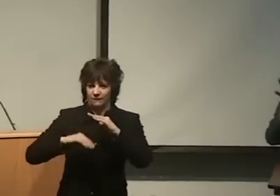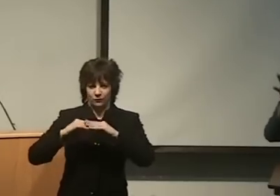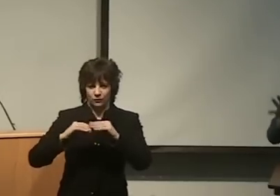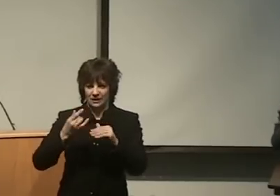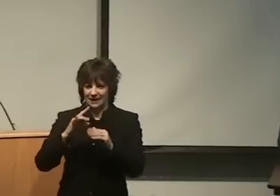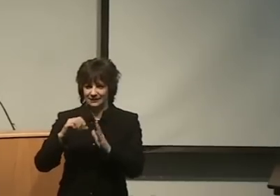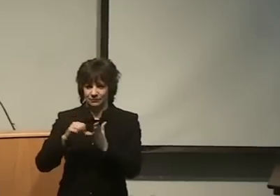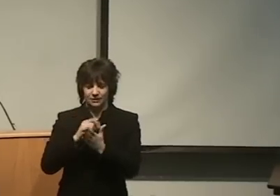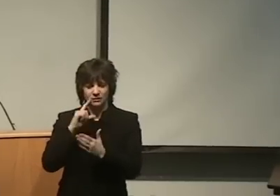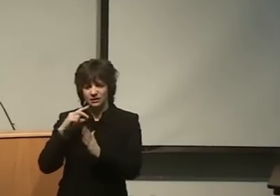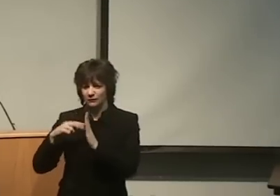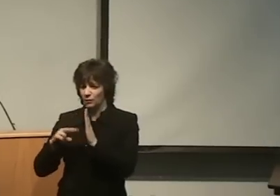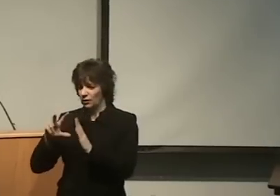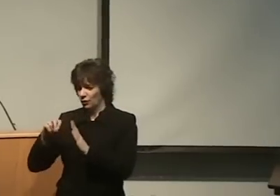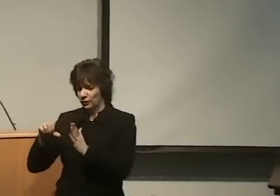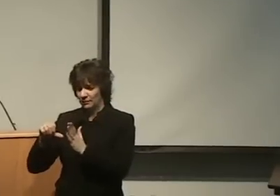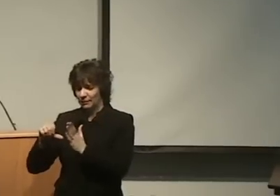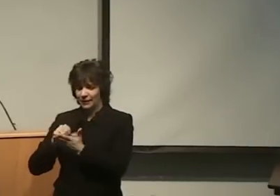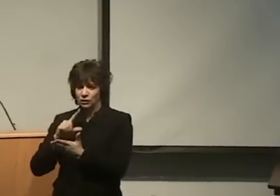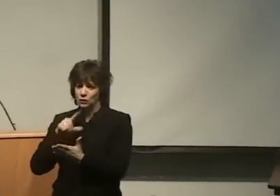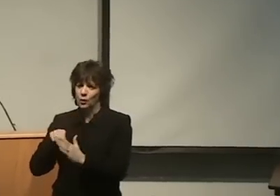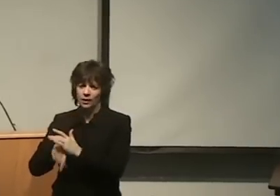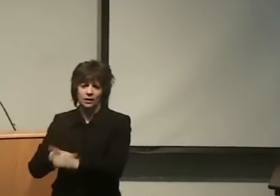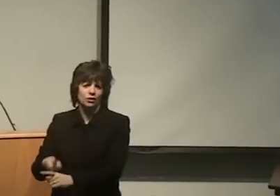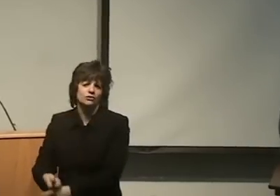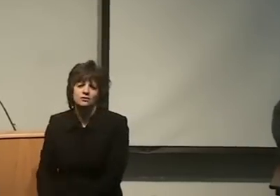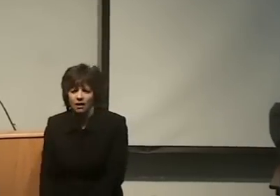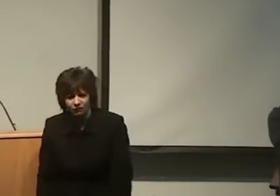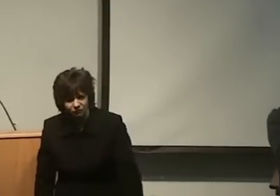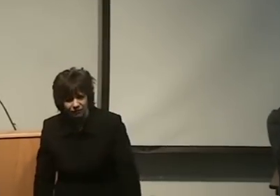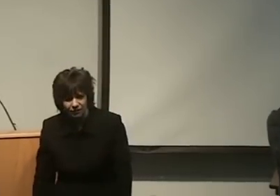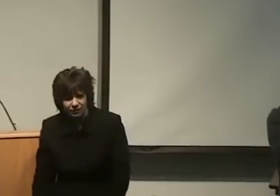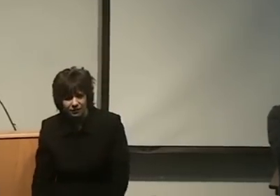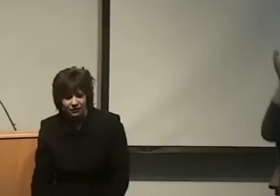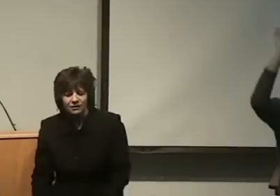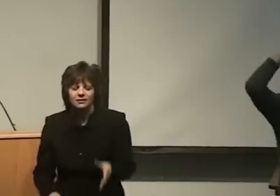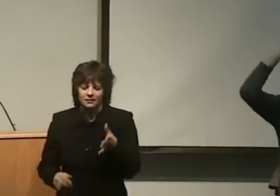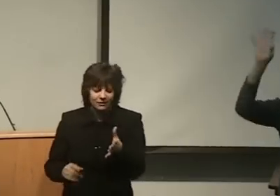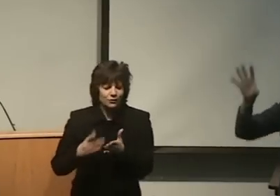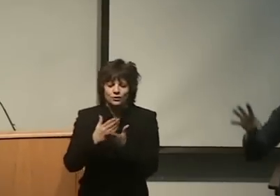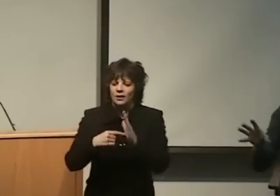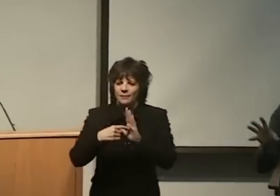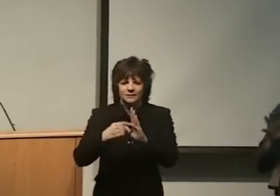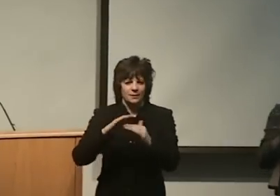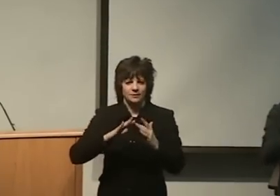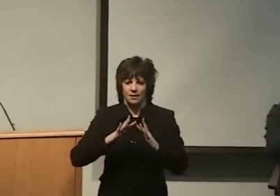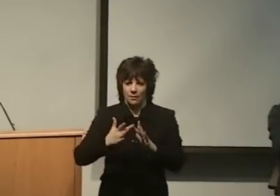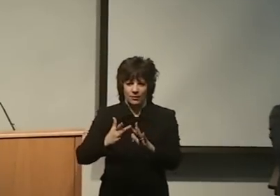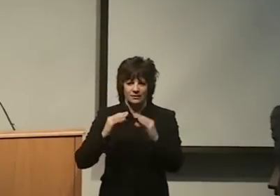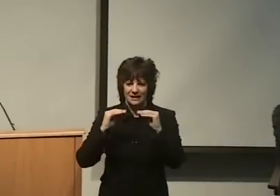And there's some examples on my website on teachingnaked.com. Don't go there now.